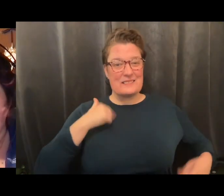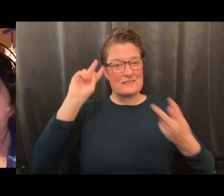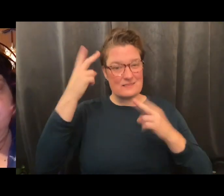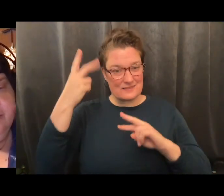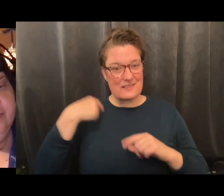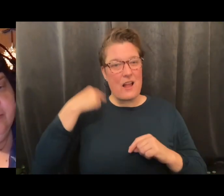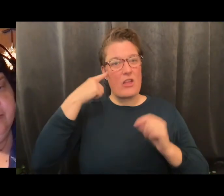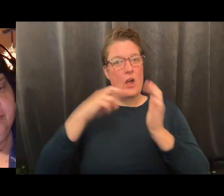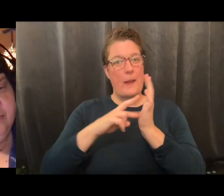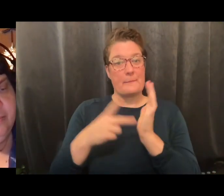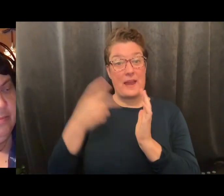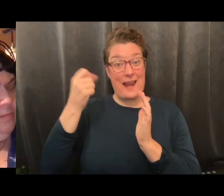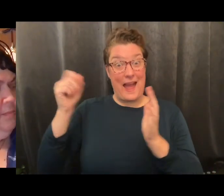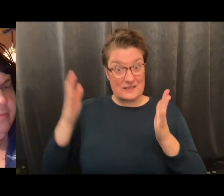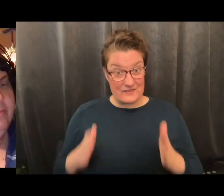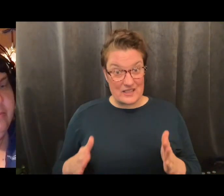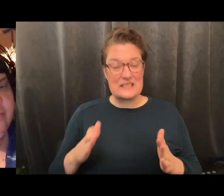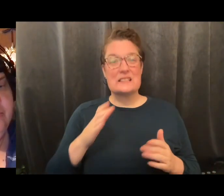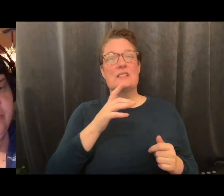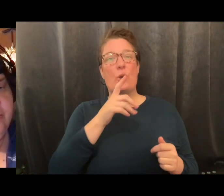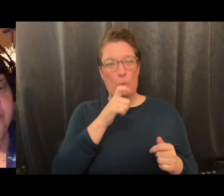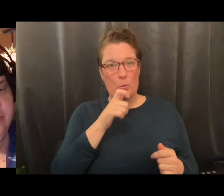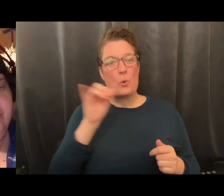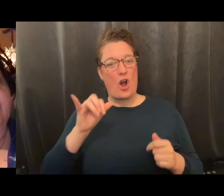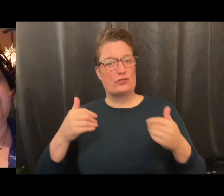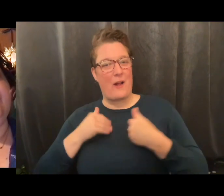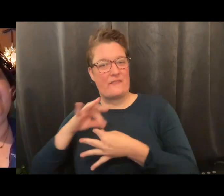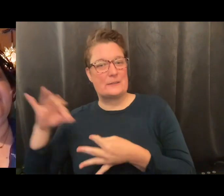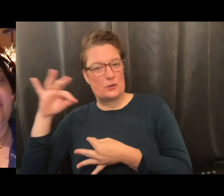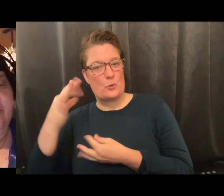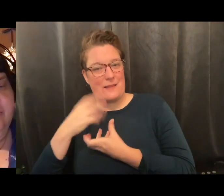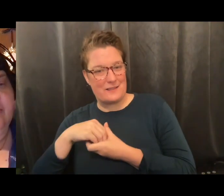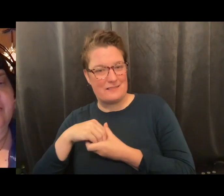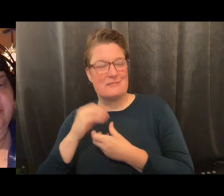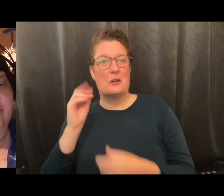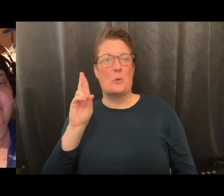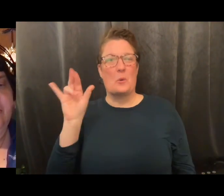also spiritual, or like the spirituality that you need in order to be an activist.